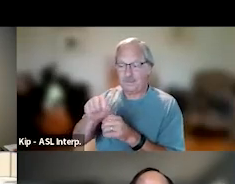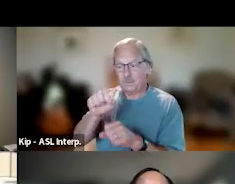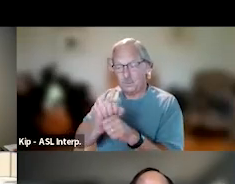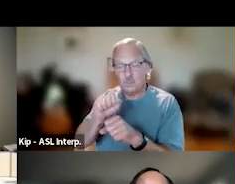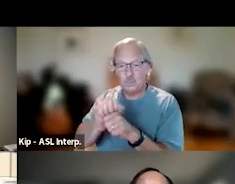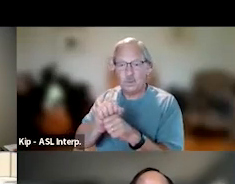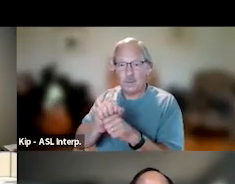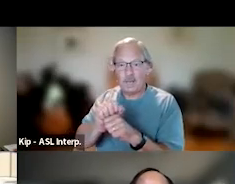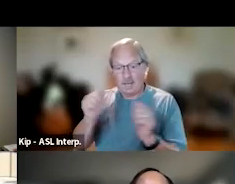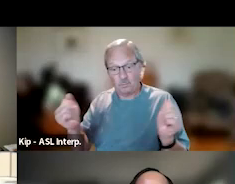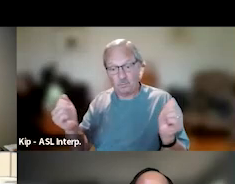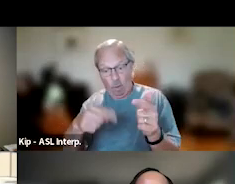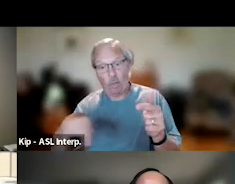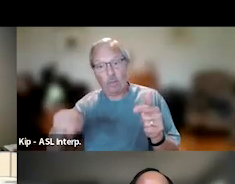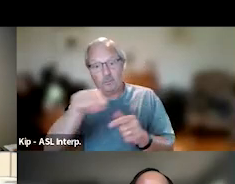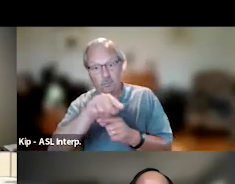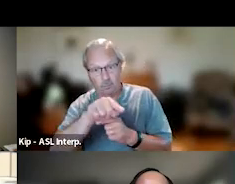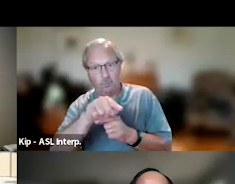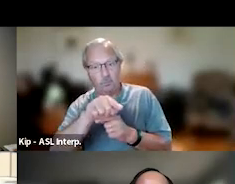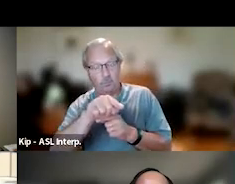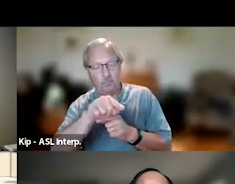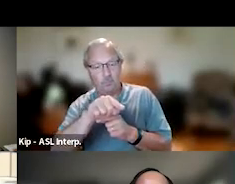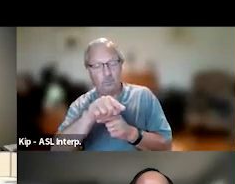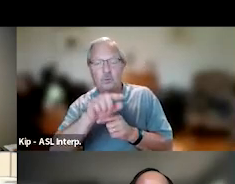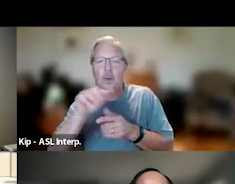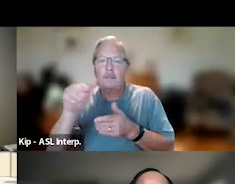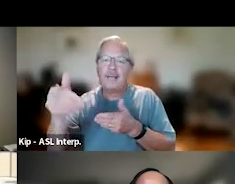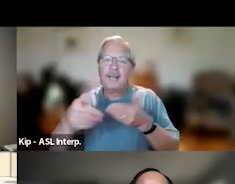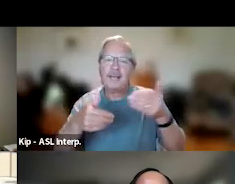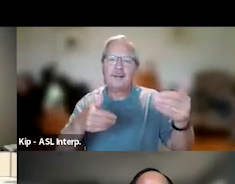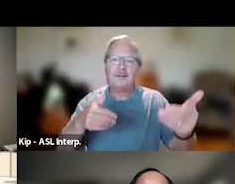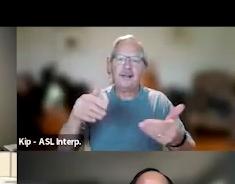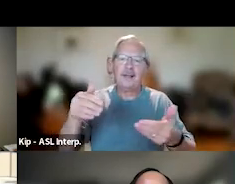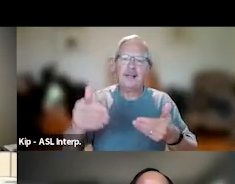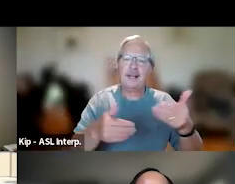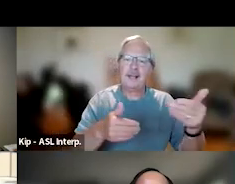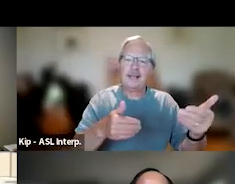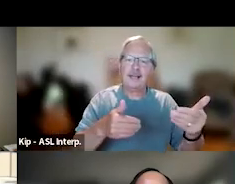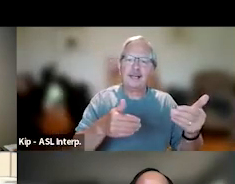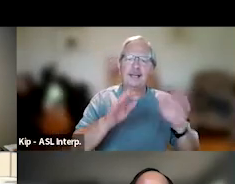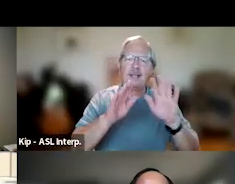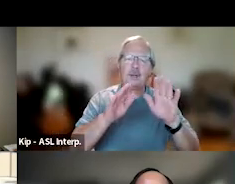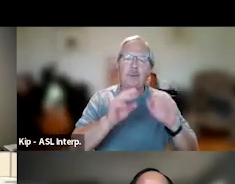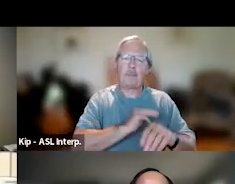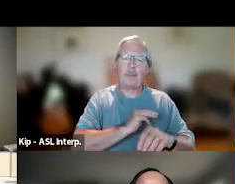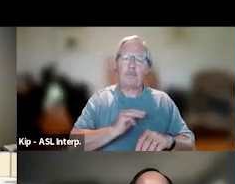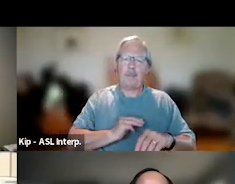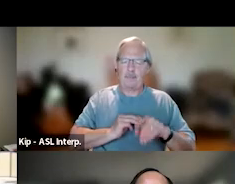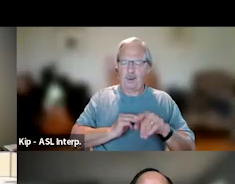And so I'm gonna invite the incredible members of the SOAR TA Center team,